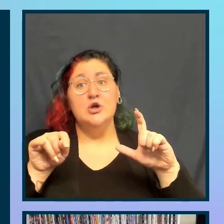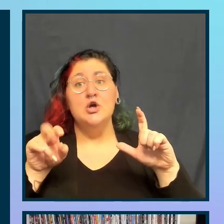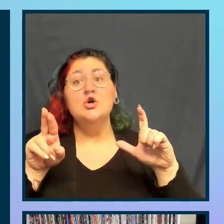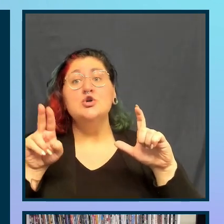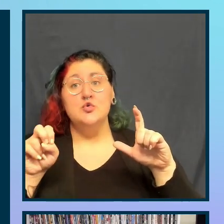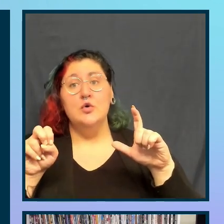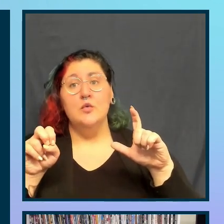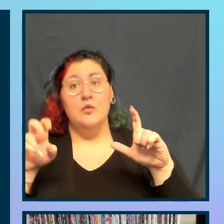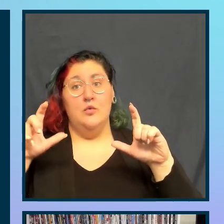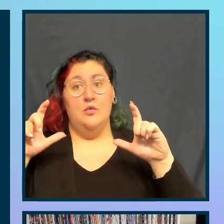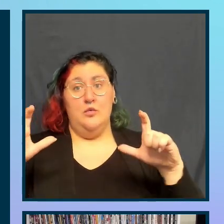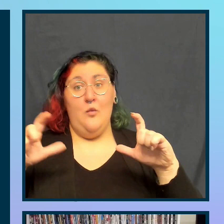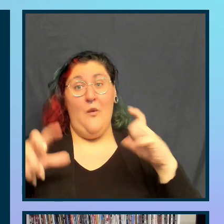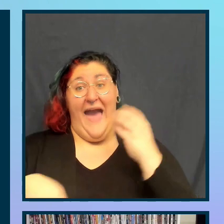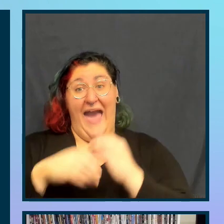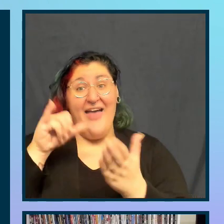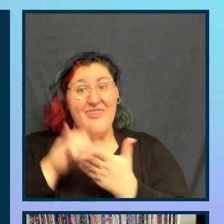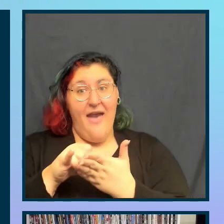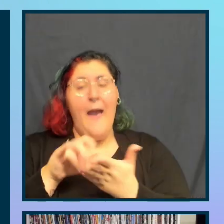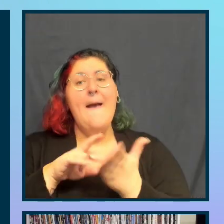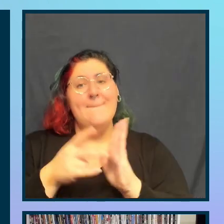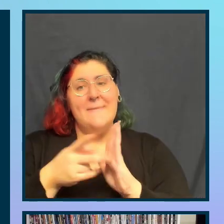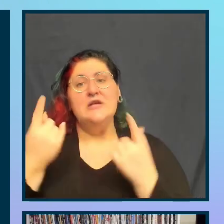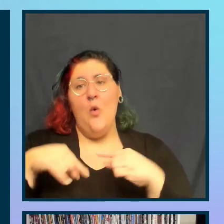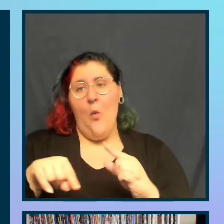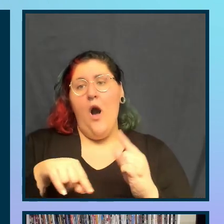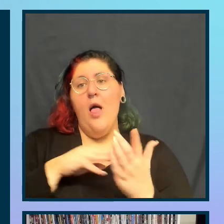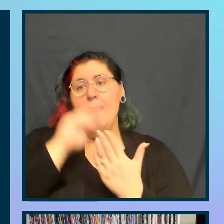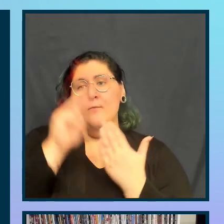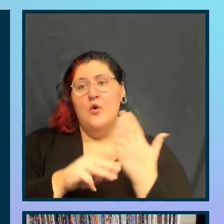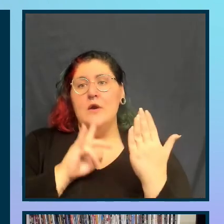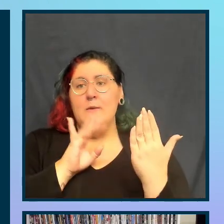the control would then be announced as submit code dimmed button.